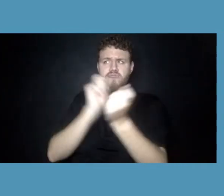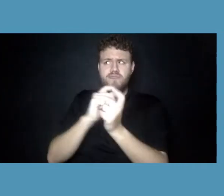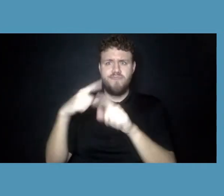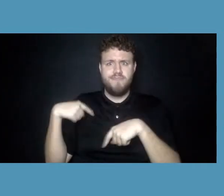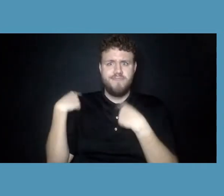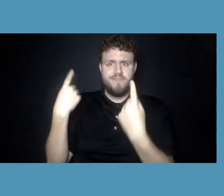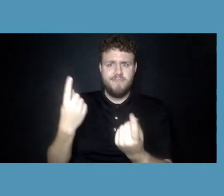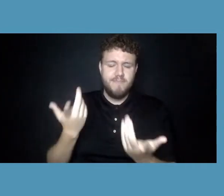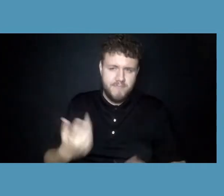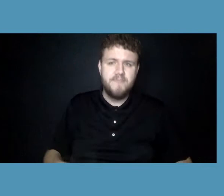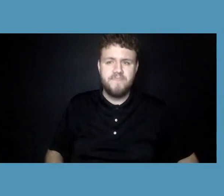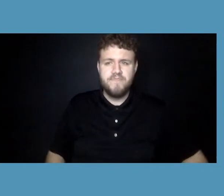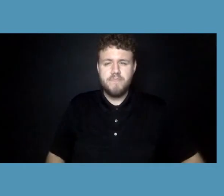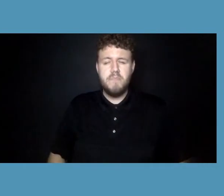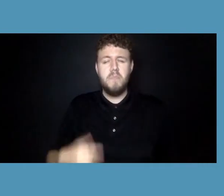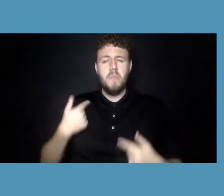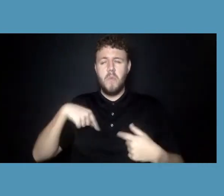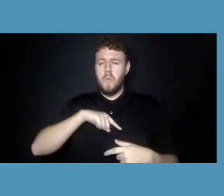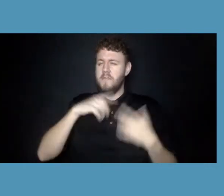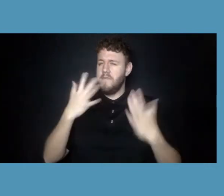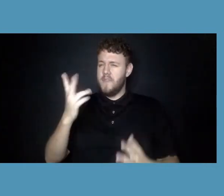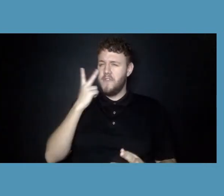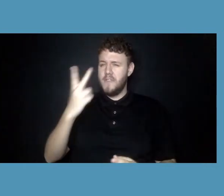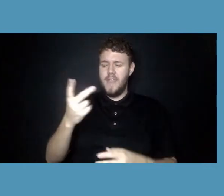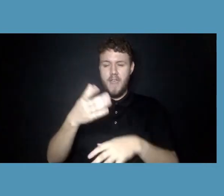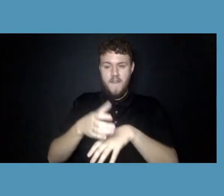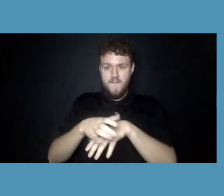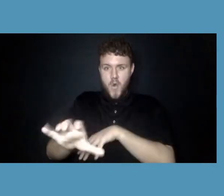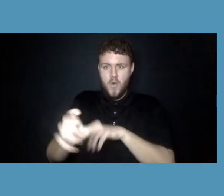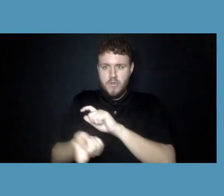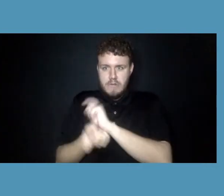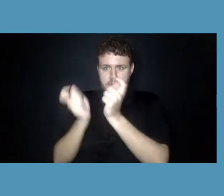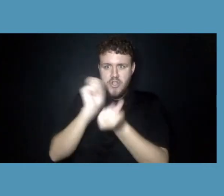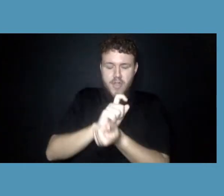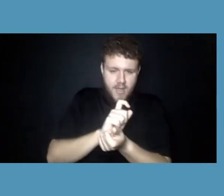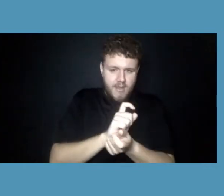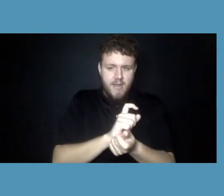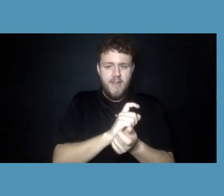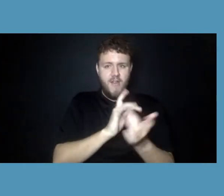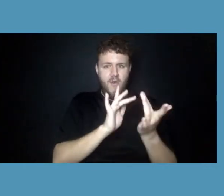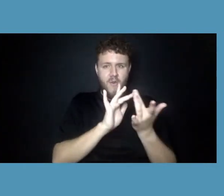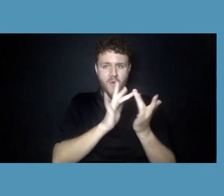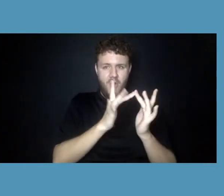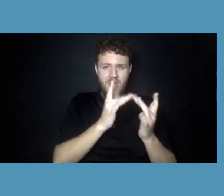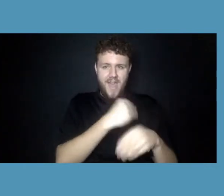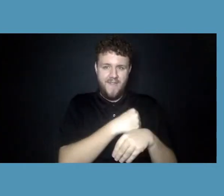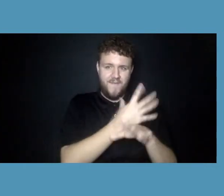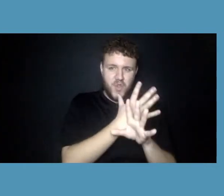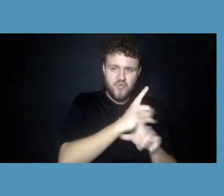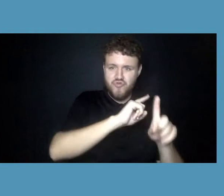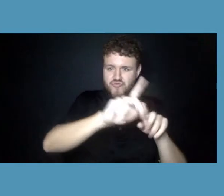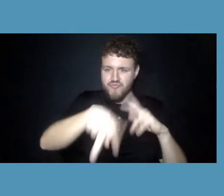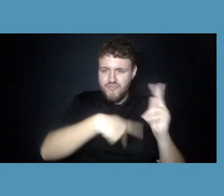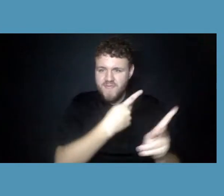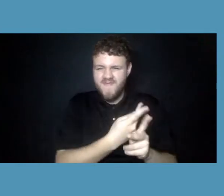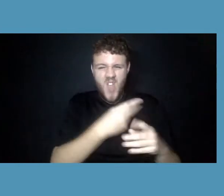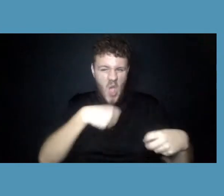We ended up seeing this force to shift all of our programs to be virtual as an opportunity to increase our accessibility